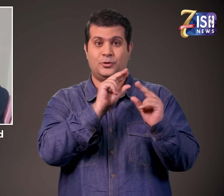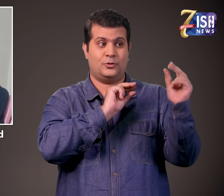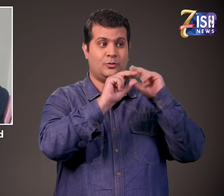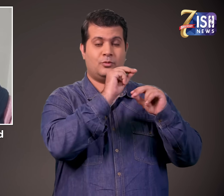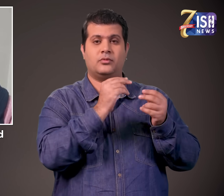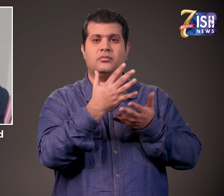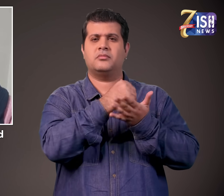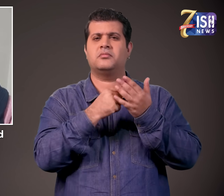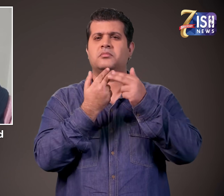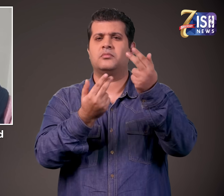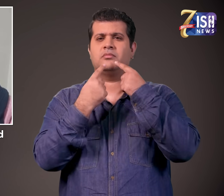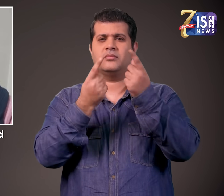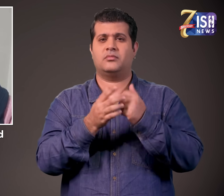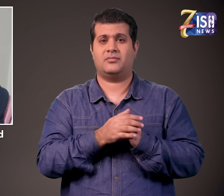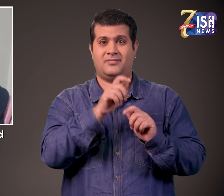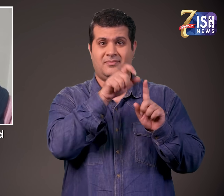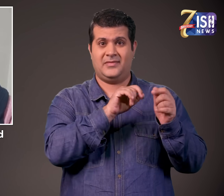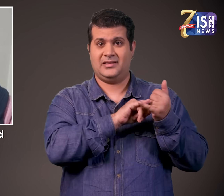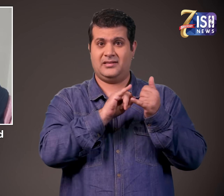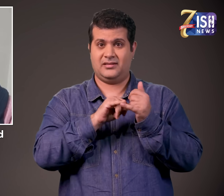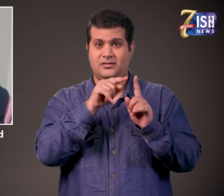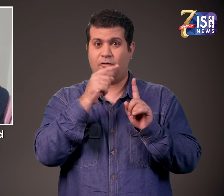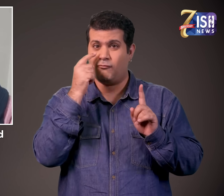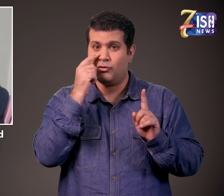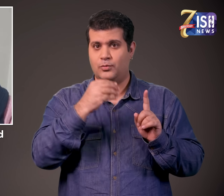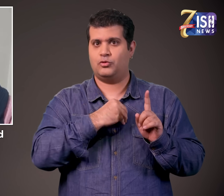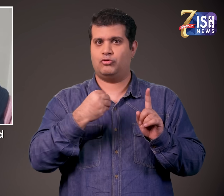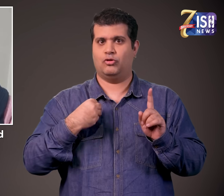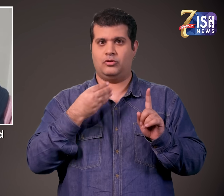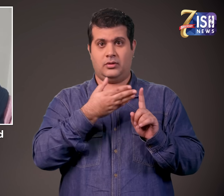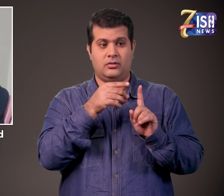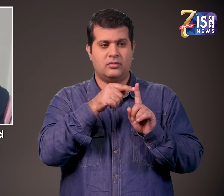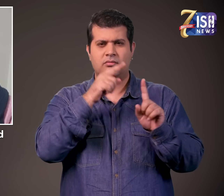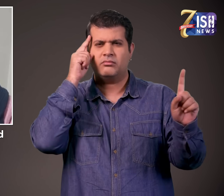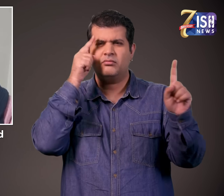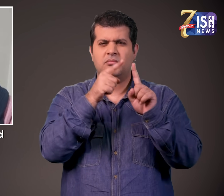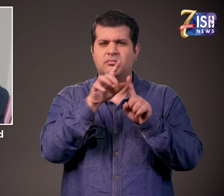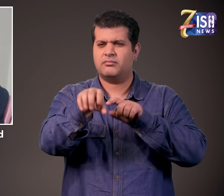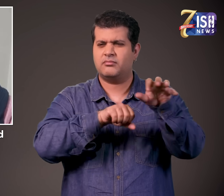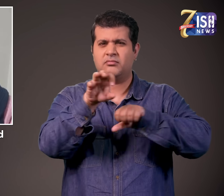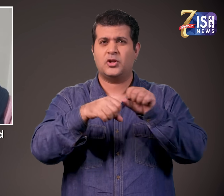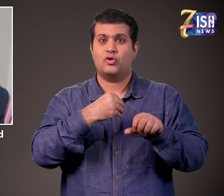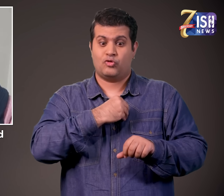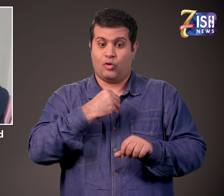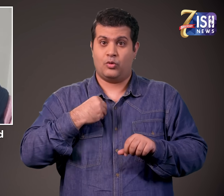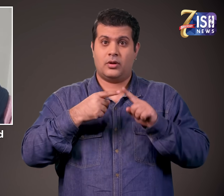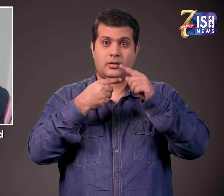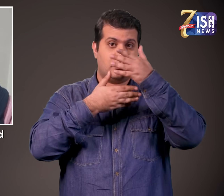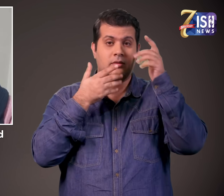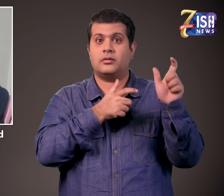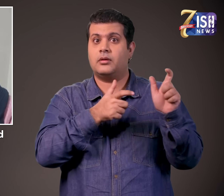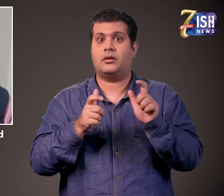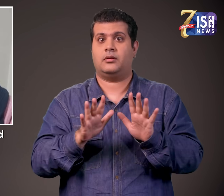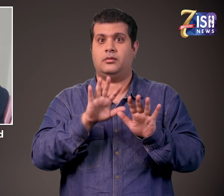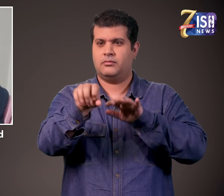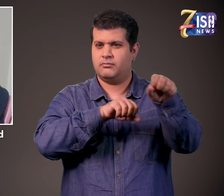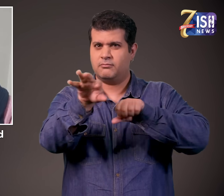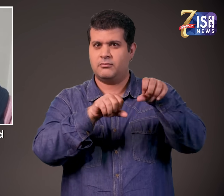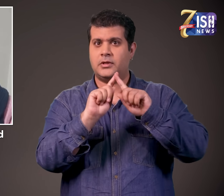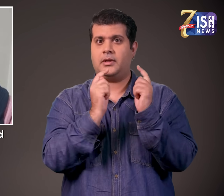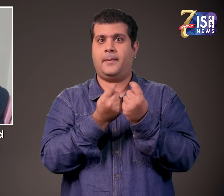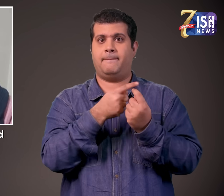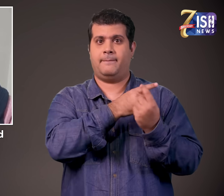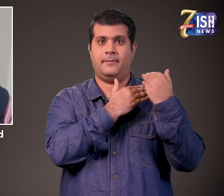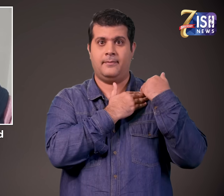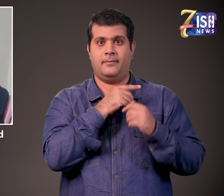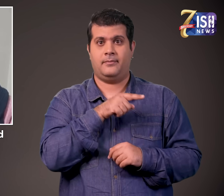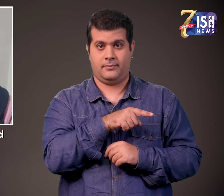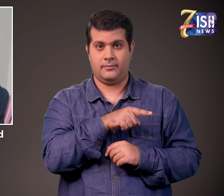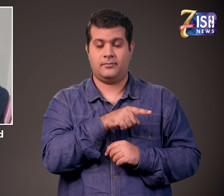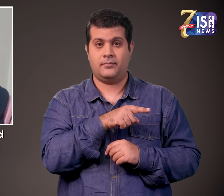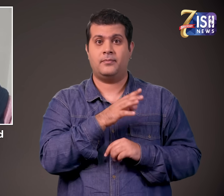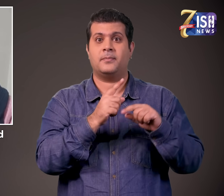According to sources, Dr. Shaheen Saeed, was in charge of forming a team of "terror doctors".